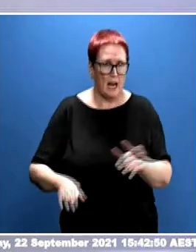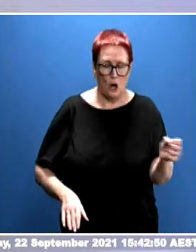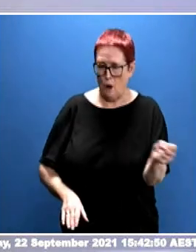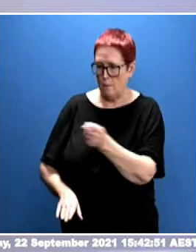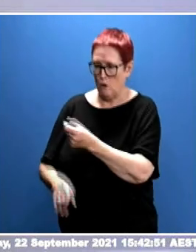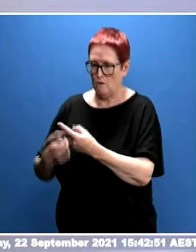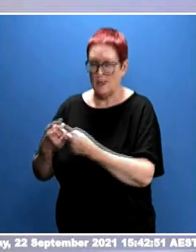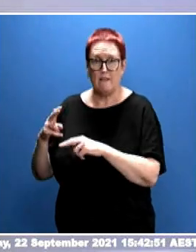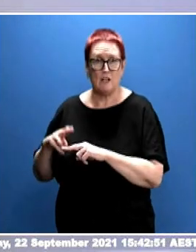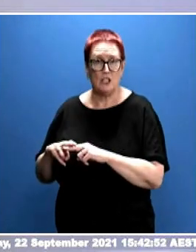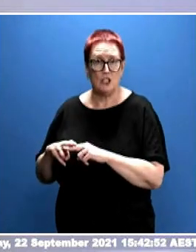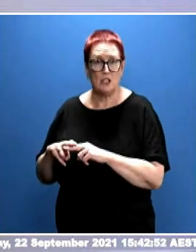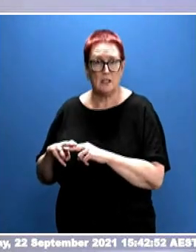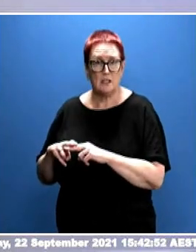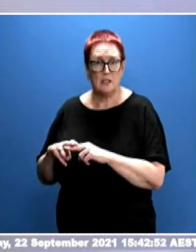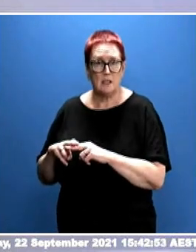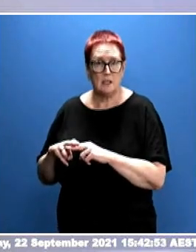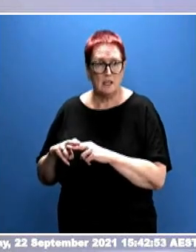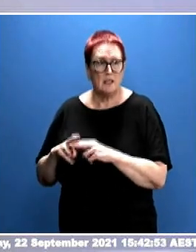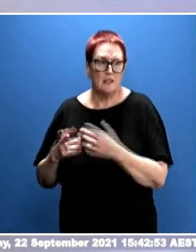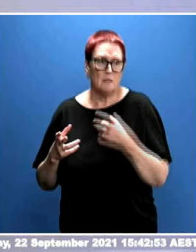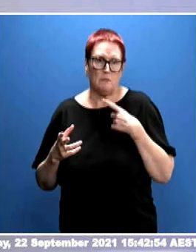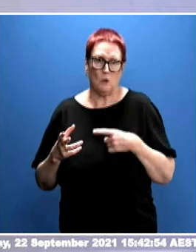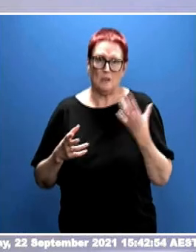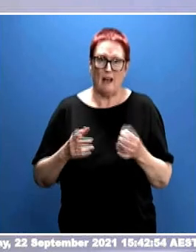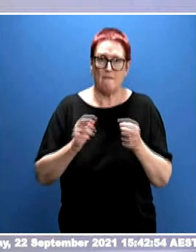a condition of the granting of bail. I may be wrong, but that's the way it reads to me.